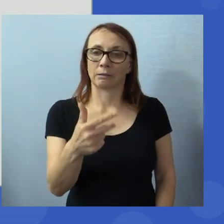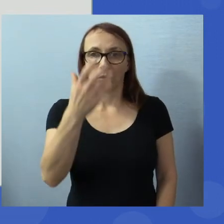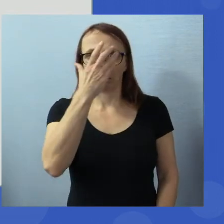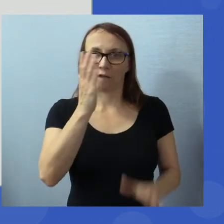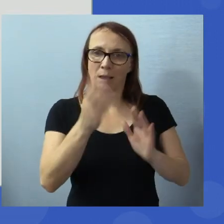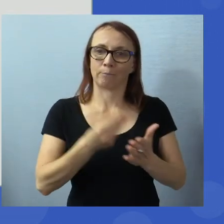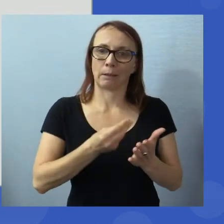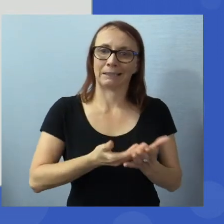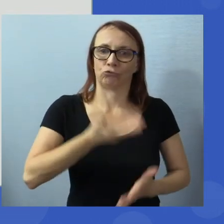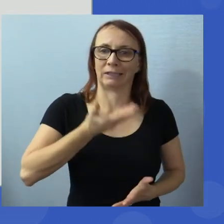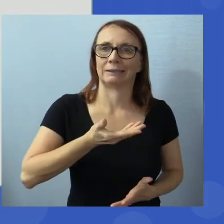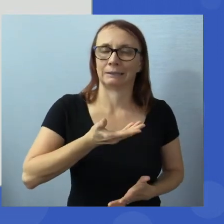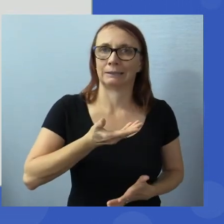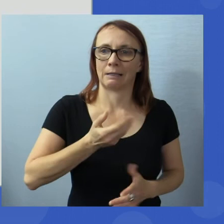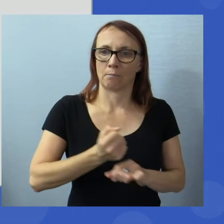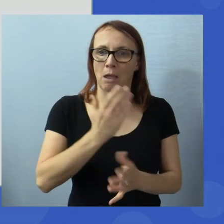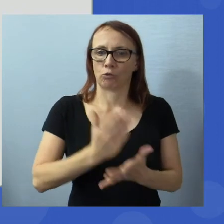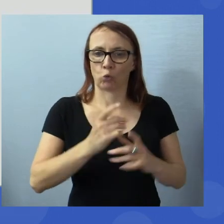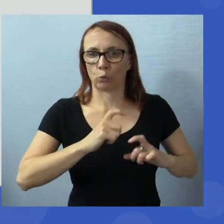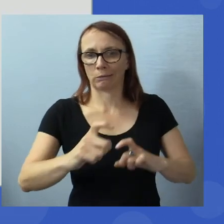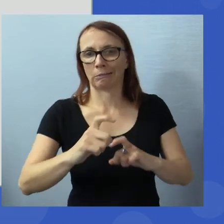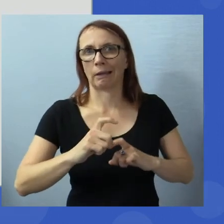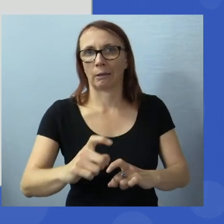opportunities of a sustainable country this could be done through taxation